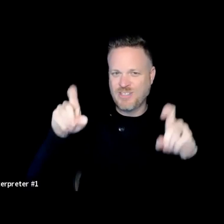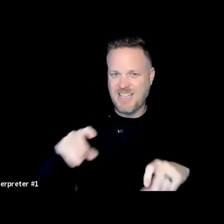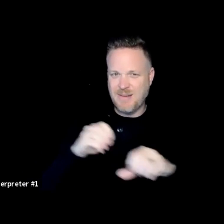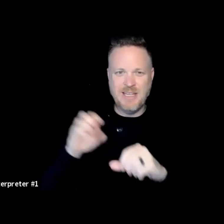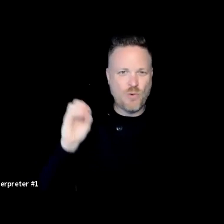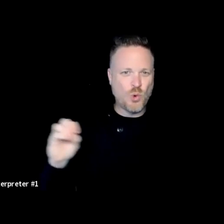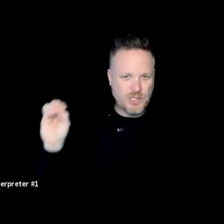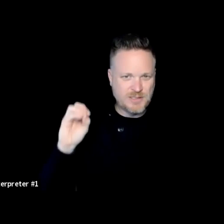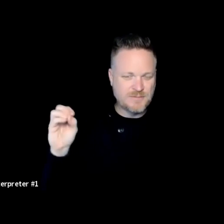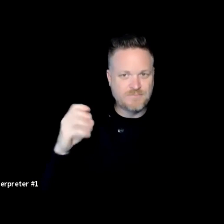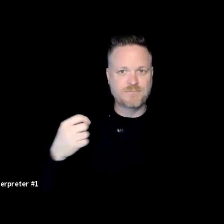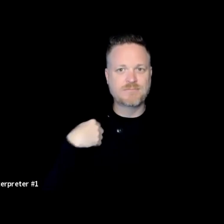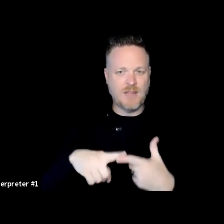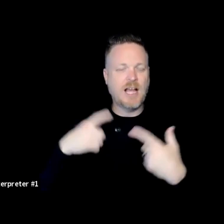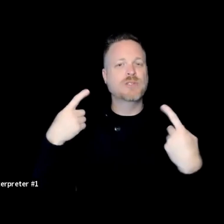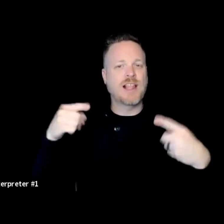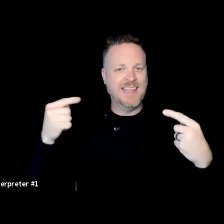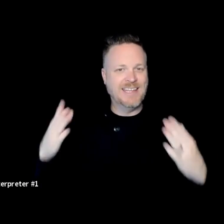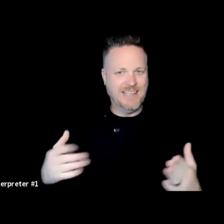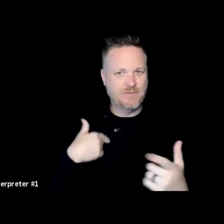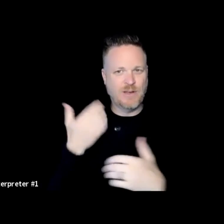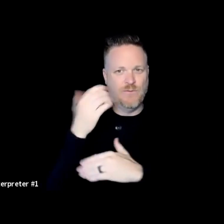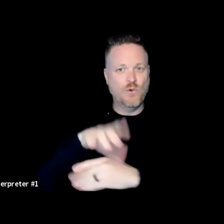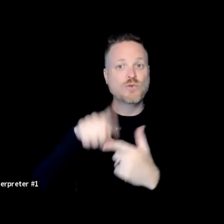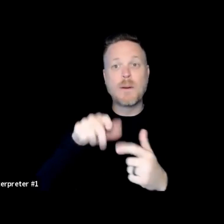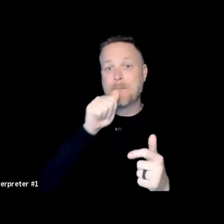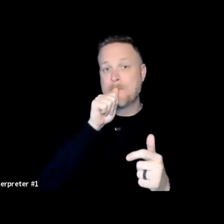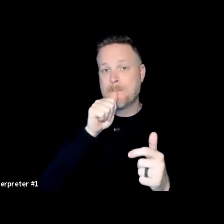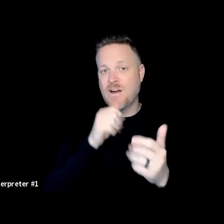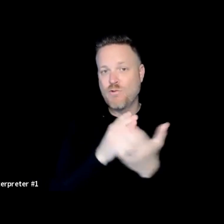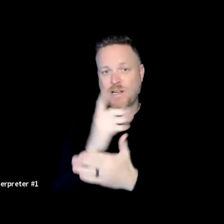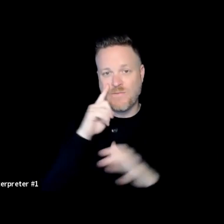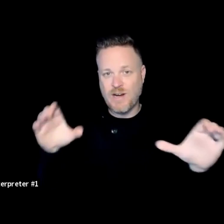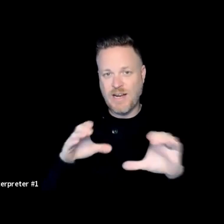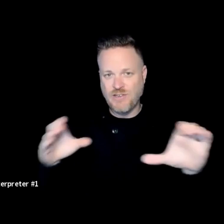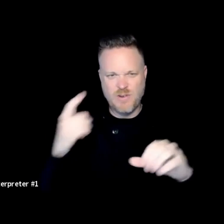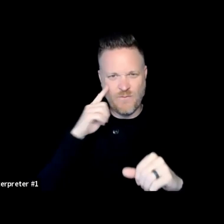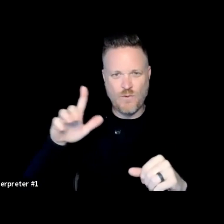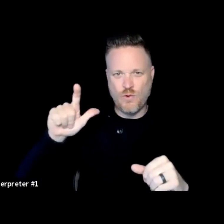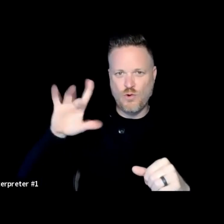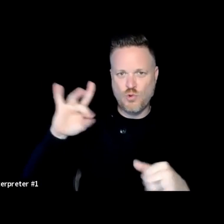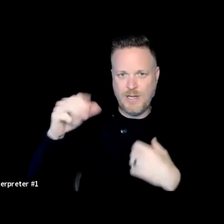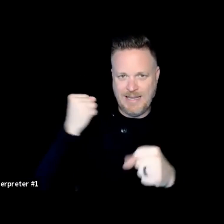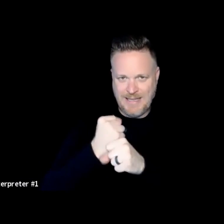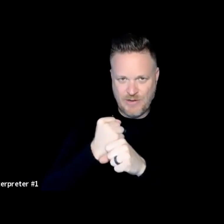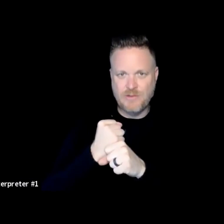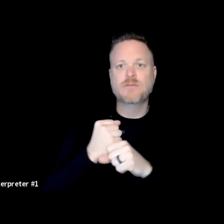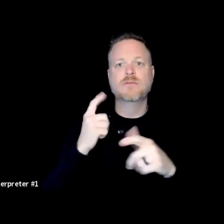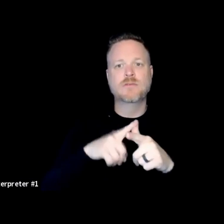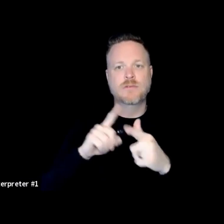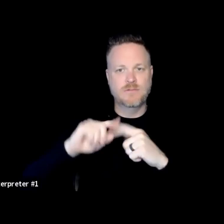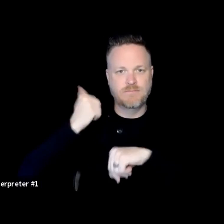a litigator enforcing private rights and action for 28 years before being appointed Oregon's brain